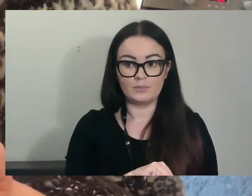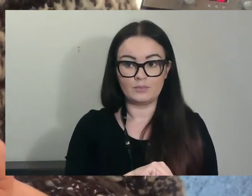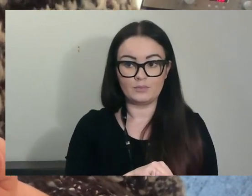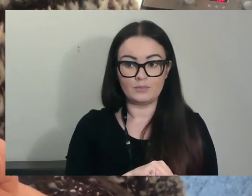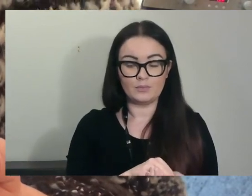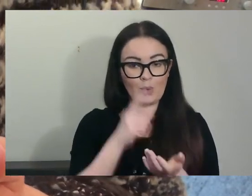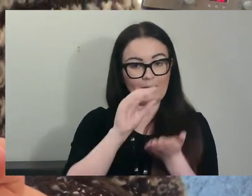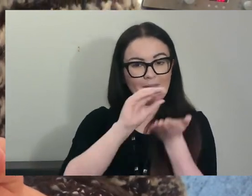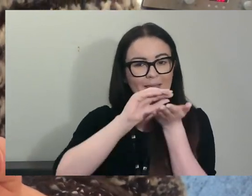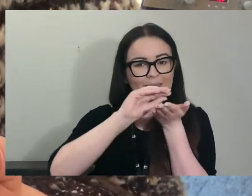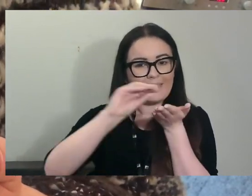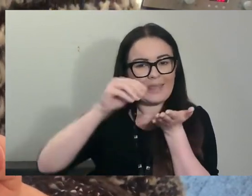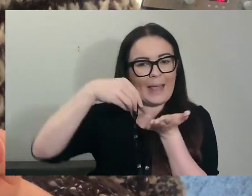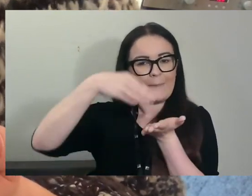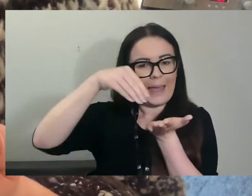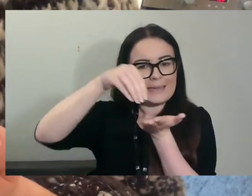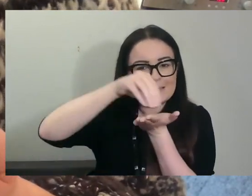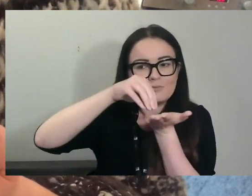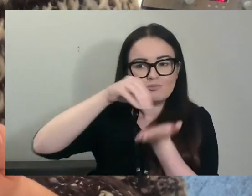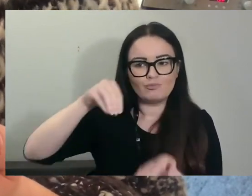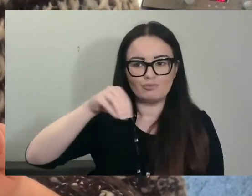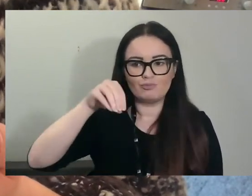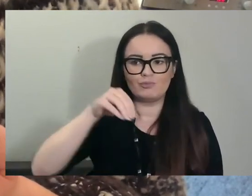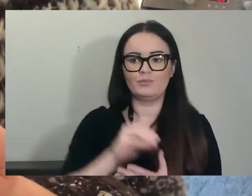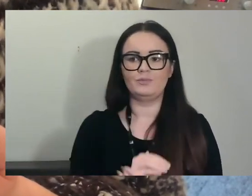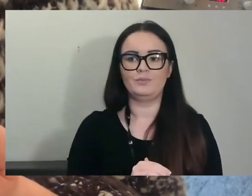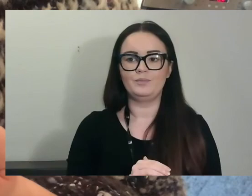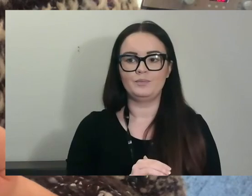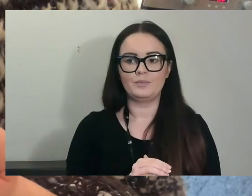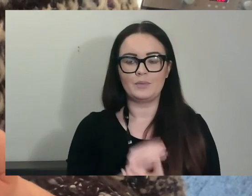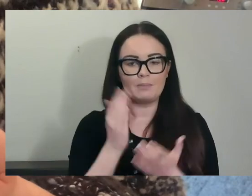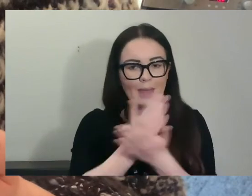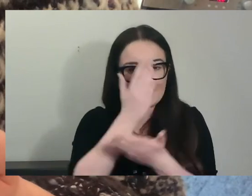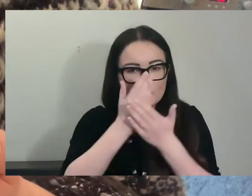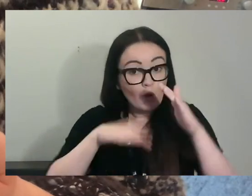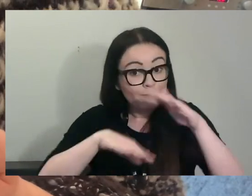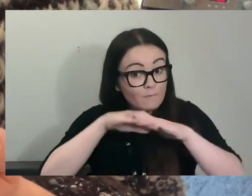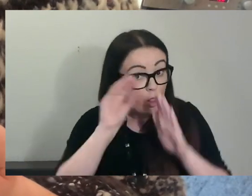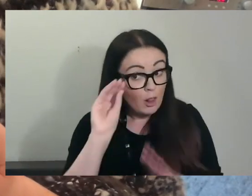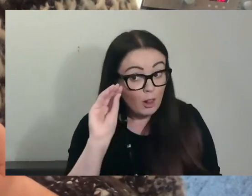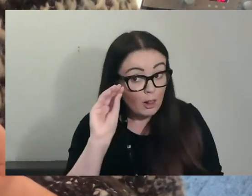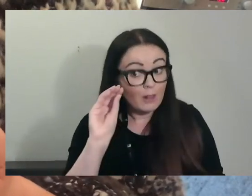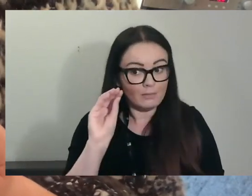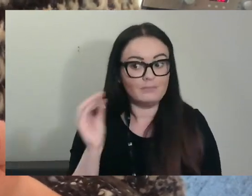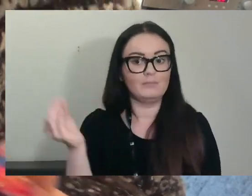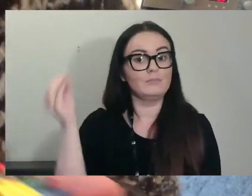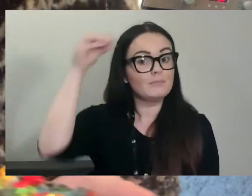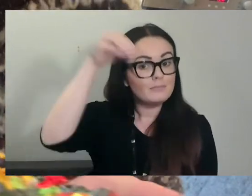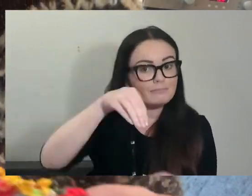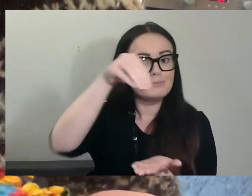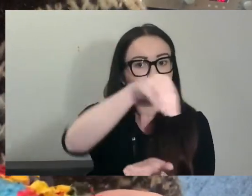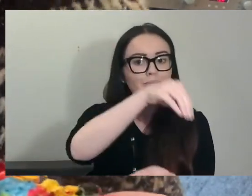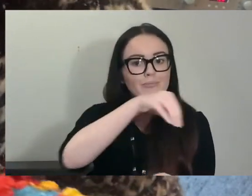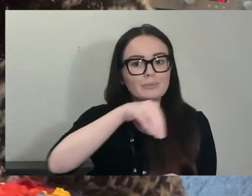get a thicker layer. Then I'm just going to make sure it's all over the inside like this